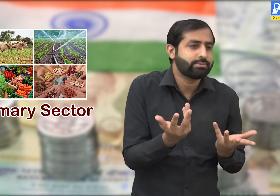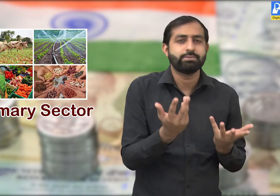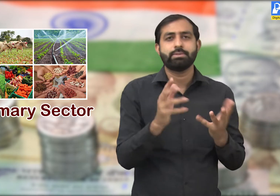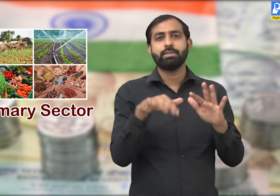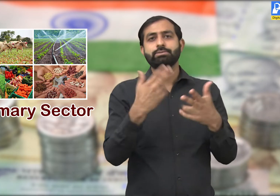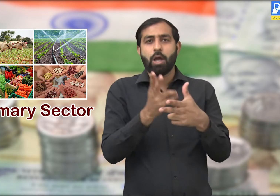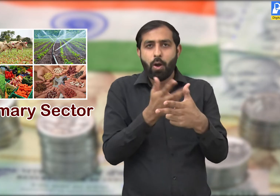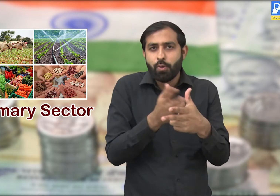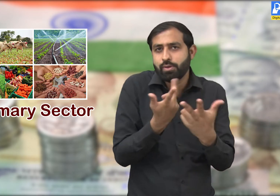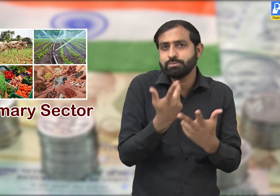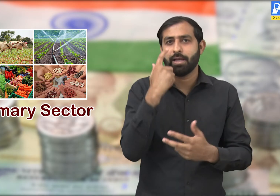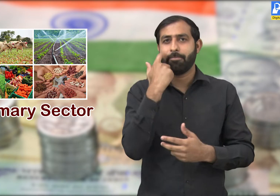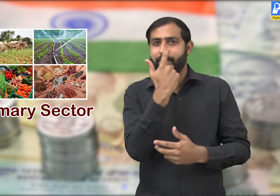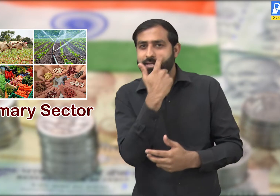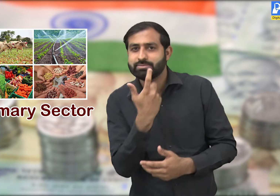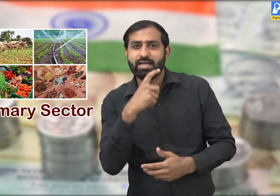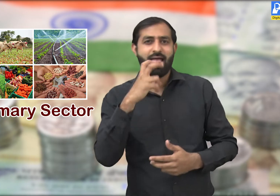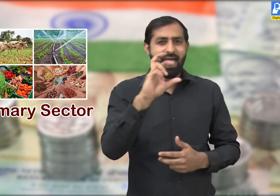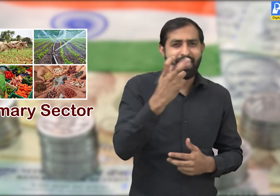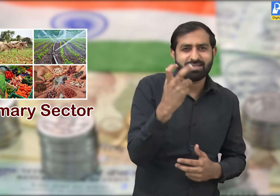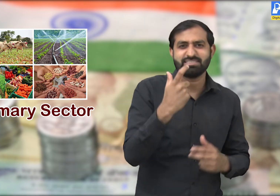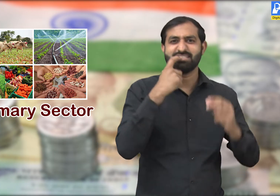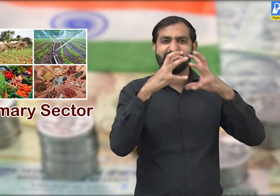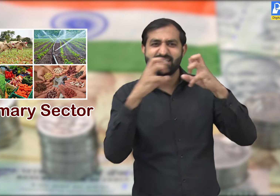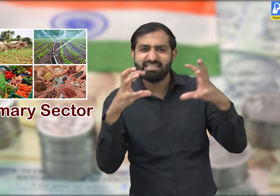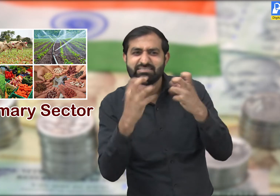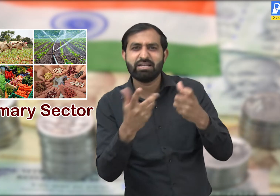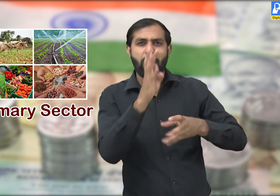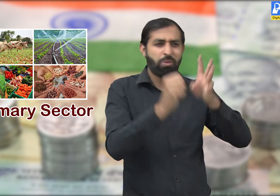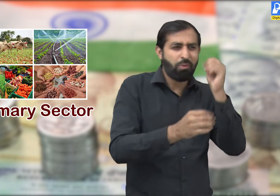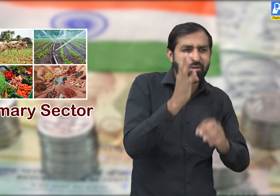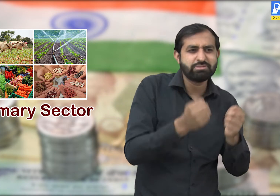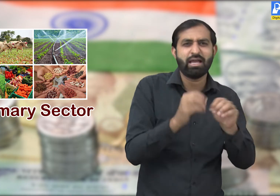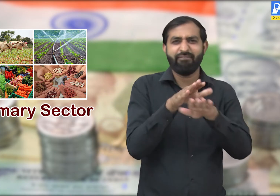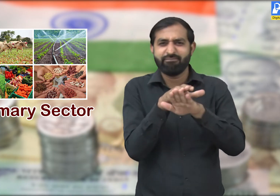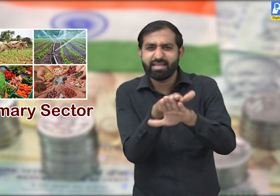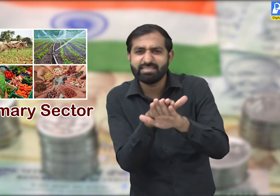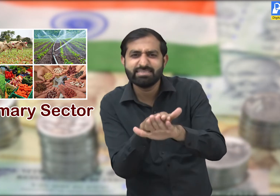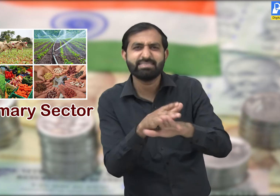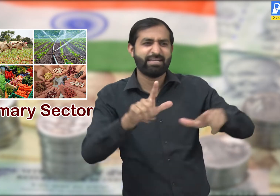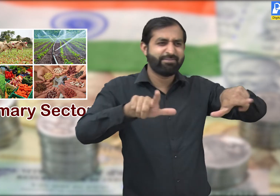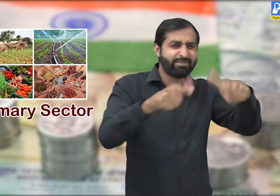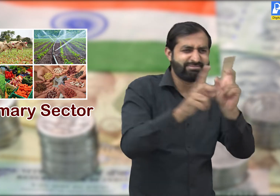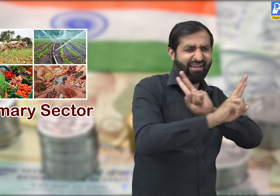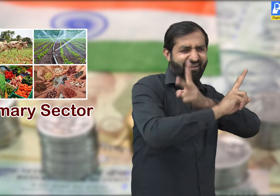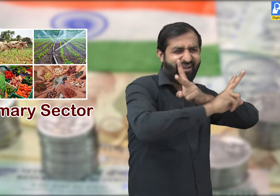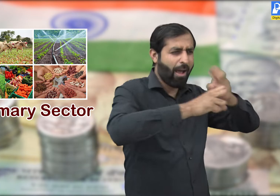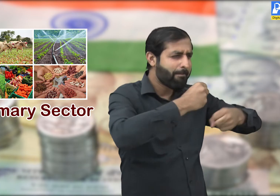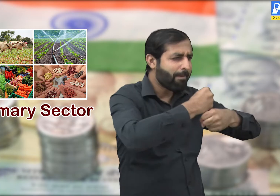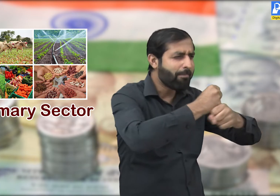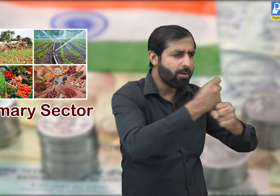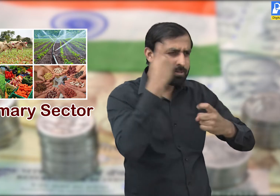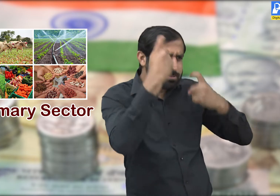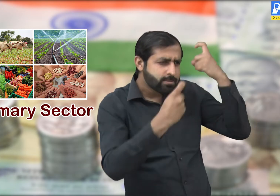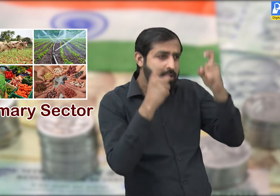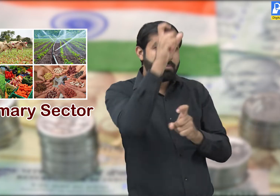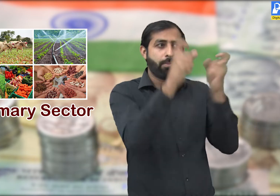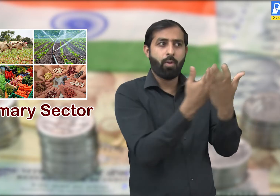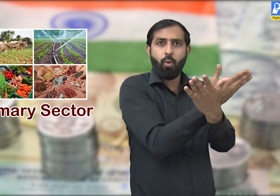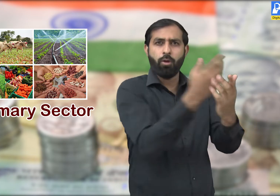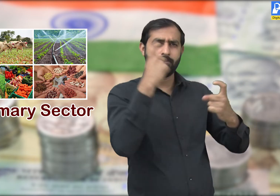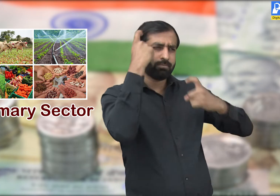high quality grains like wheat, vegetables, cotton, dairy products, animal husbandry and various other activities